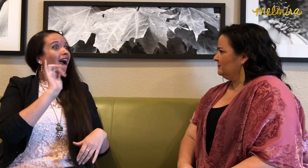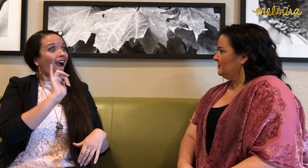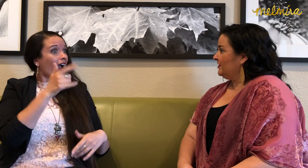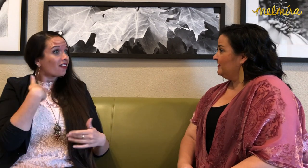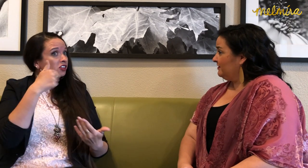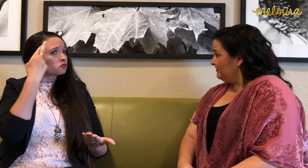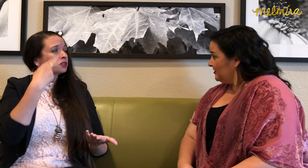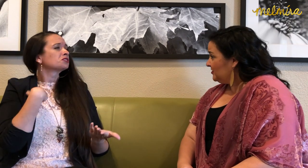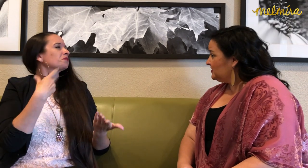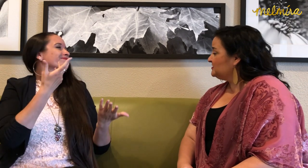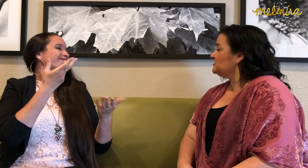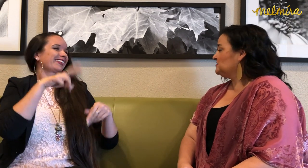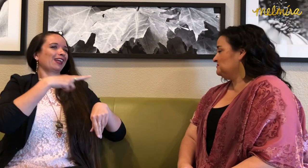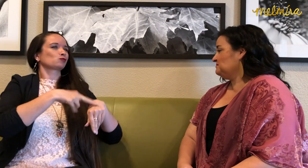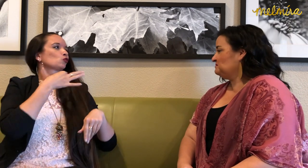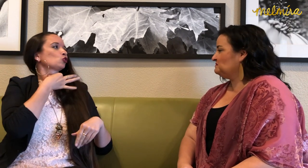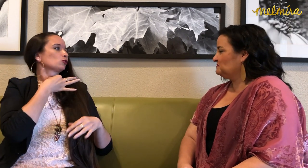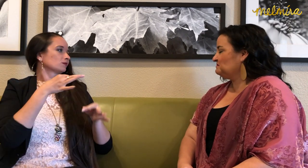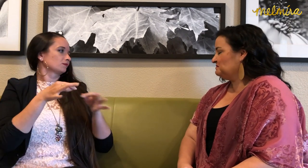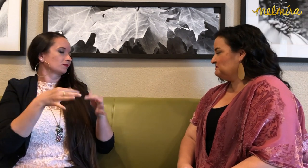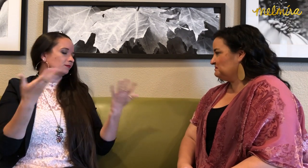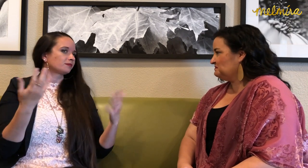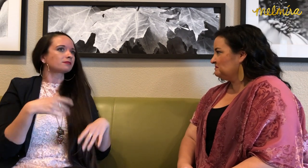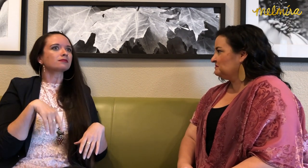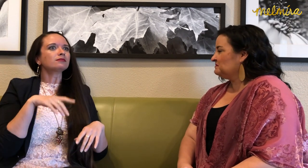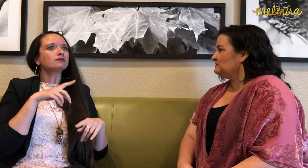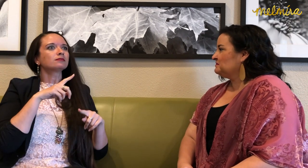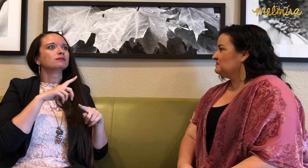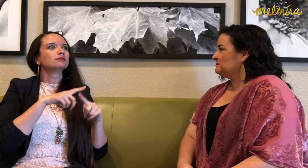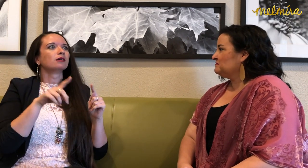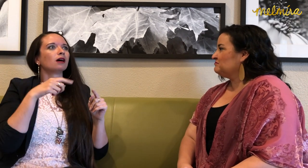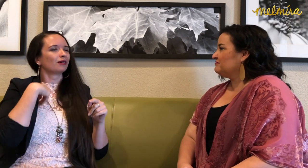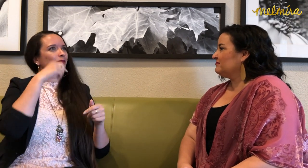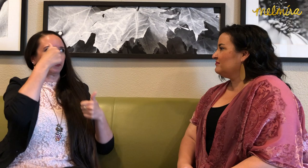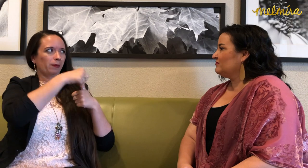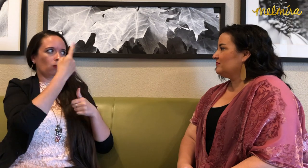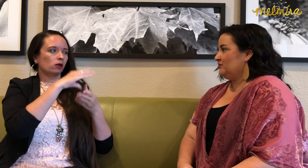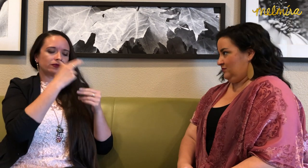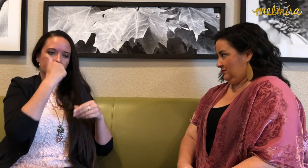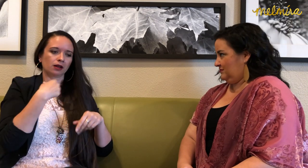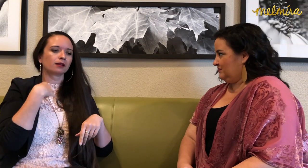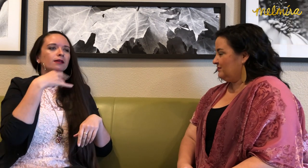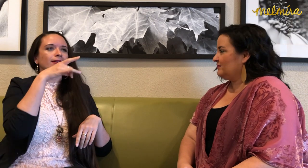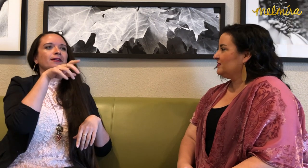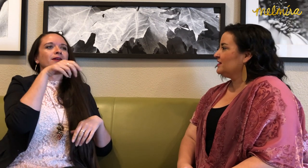or "Oh, any reason for that?". It's natural to be curious. I remember one funny story...